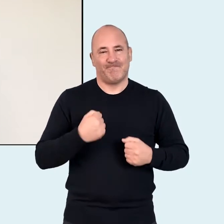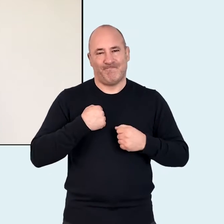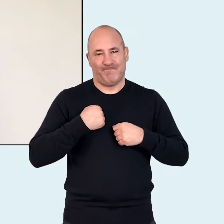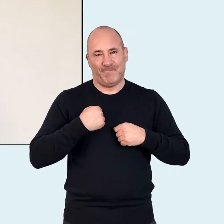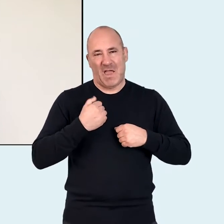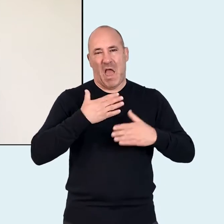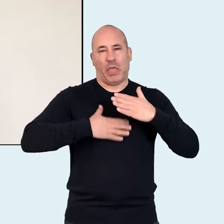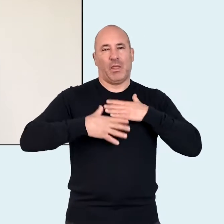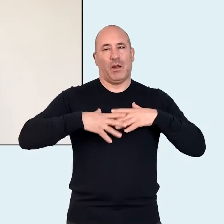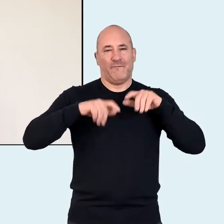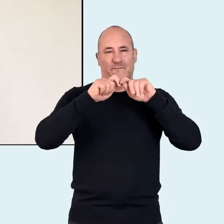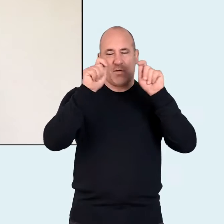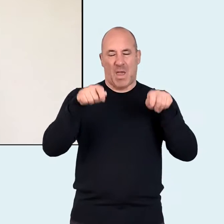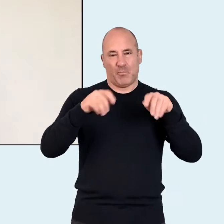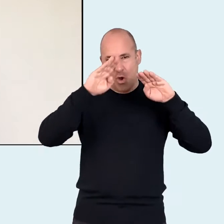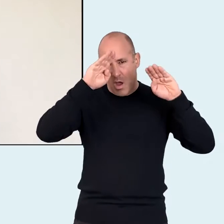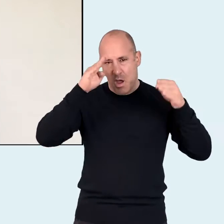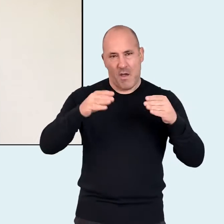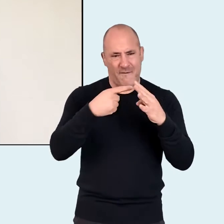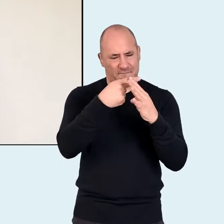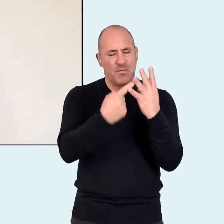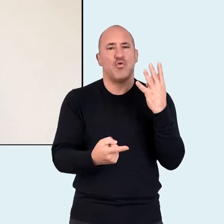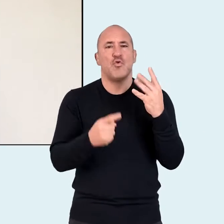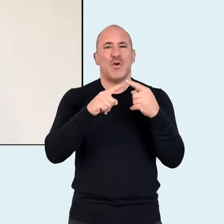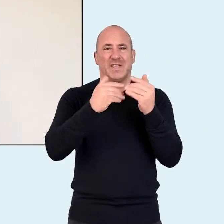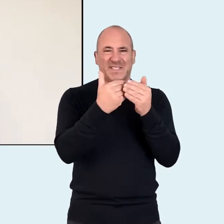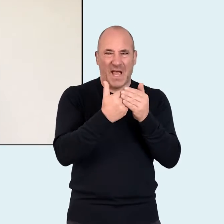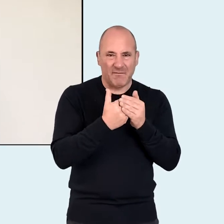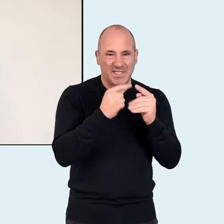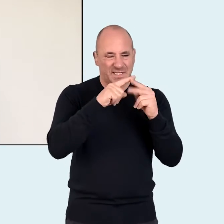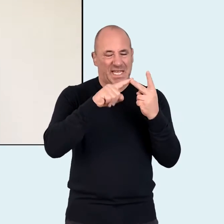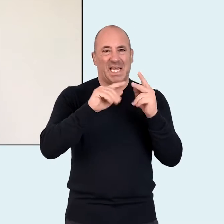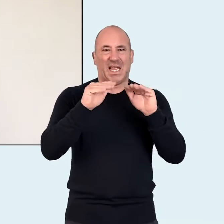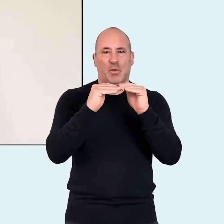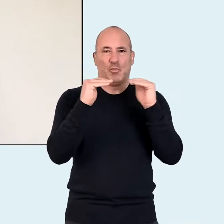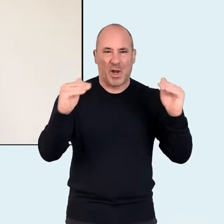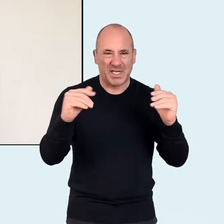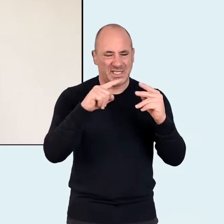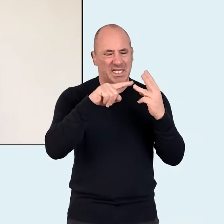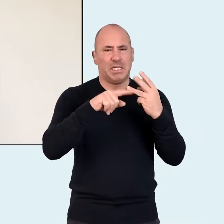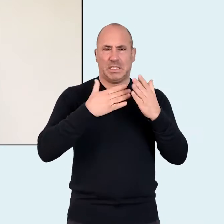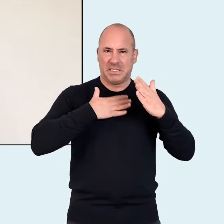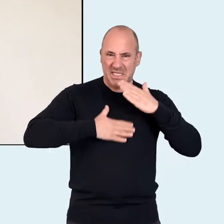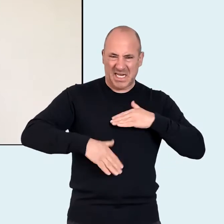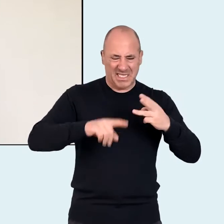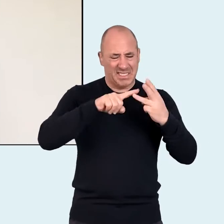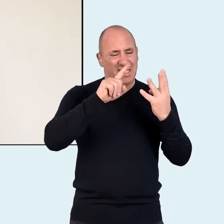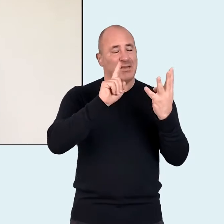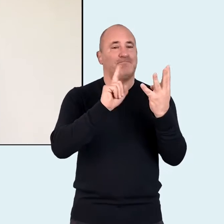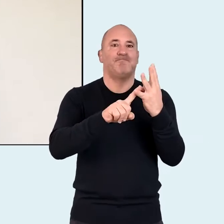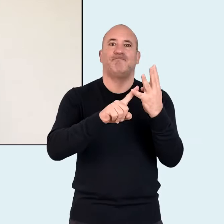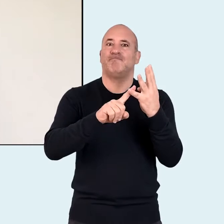Our whole ethical framework is built around four pillars of safety, equality, dignity,